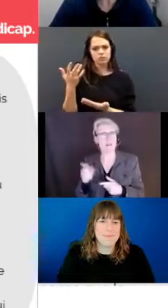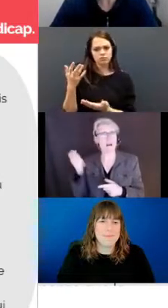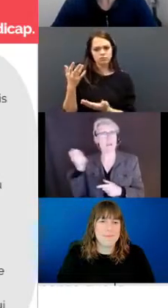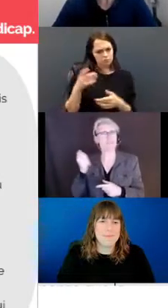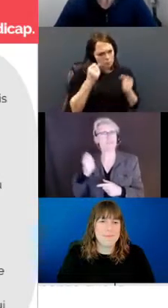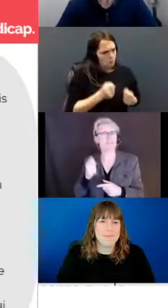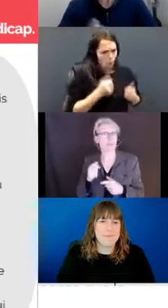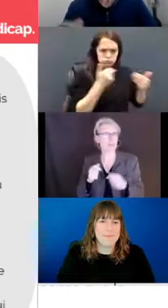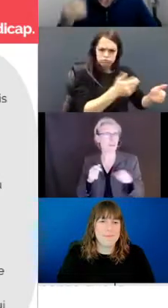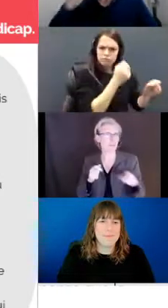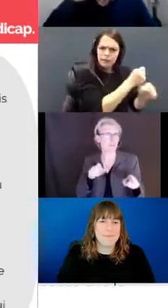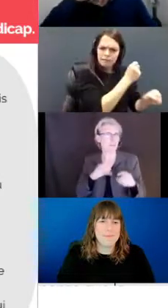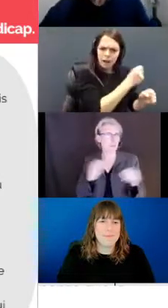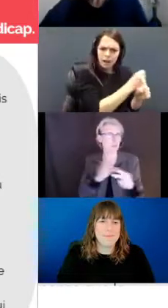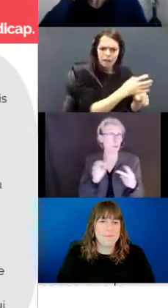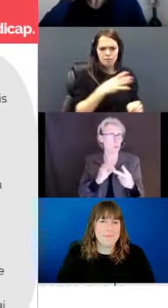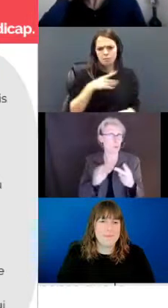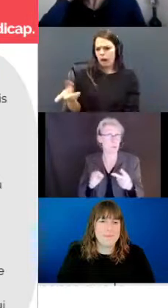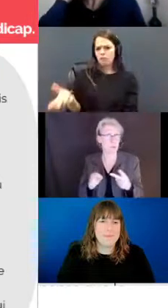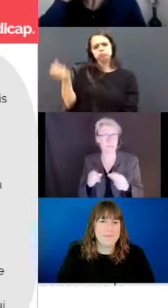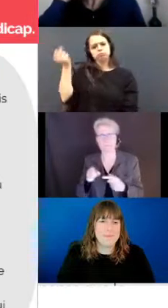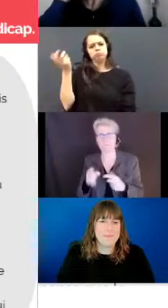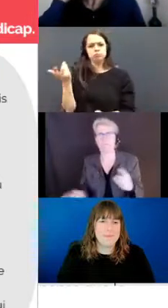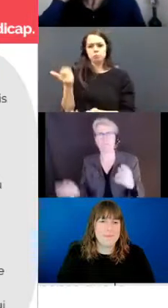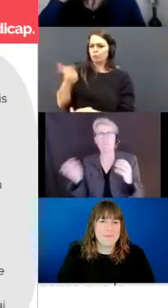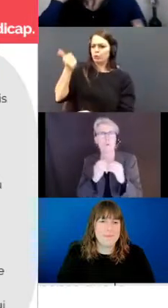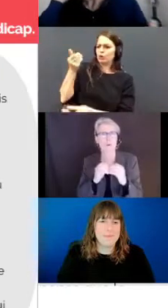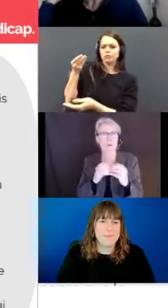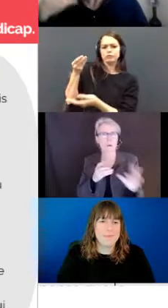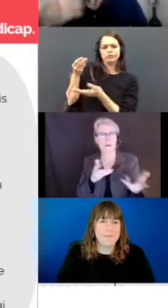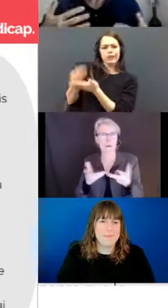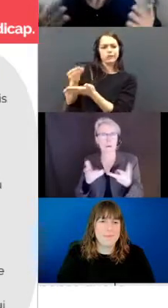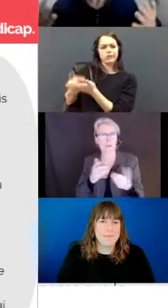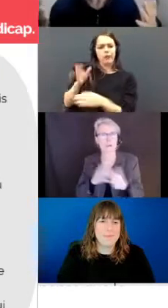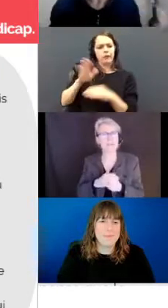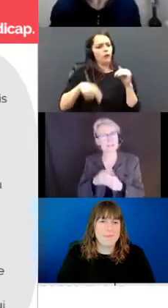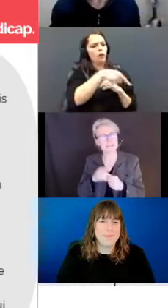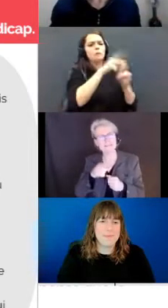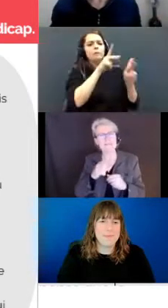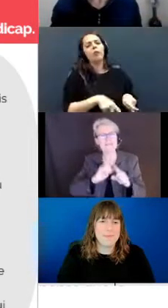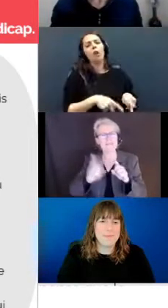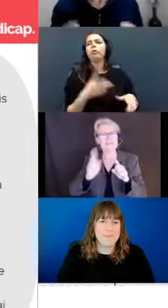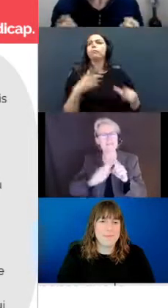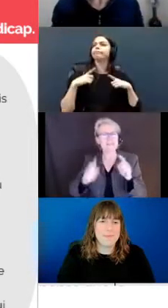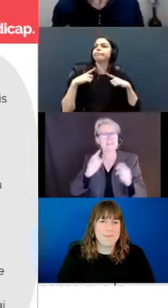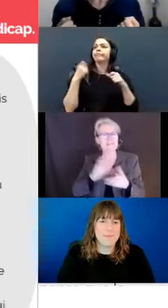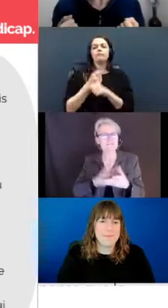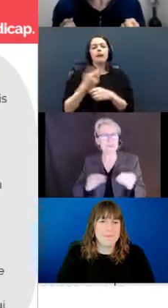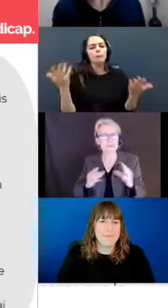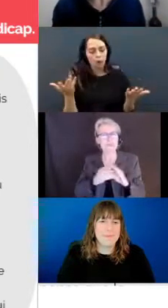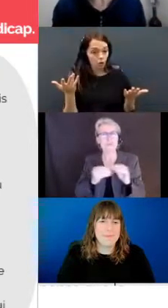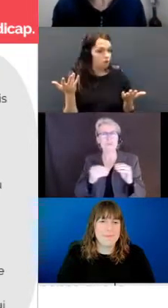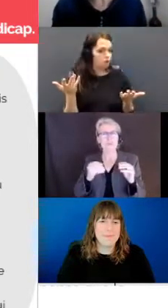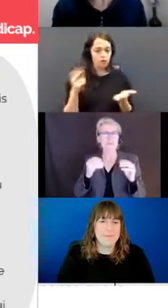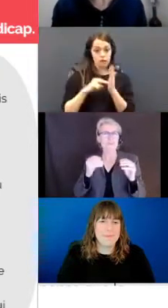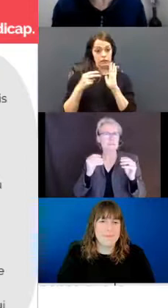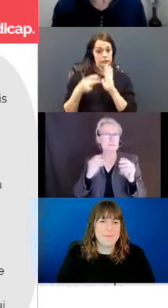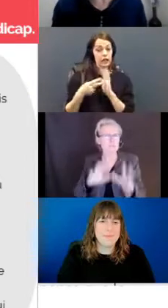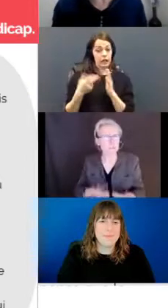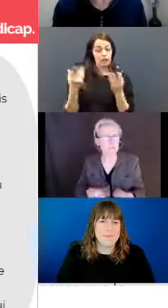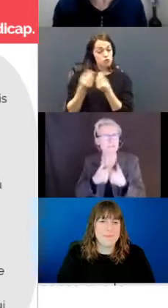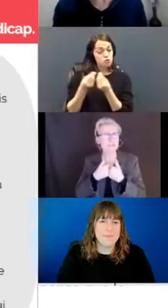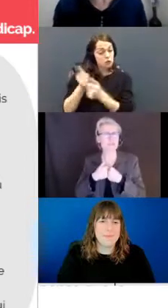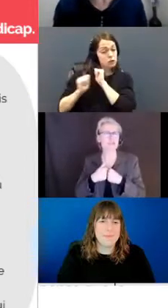so telling stories sharing the challenges is also an important way of doing advocacy